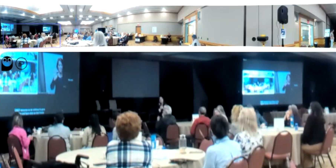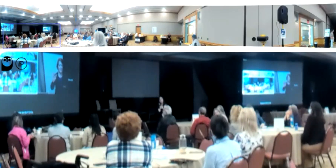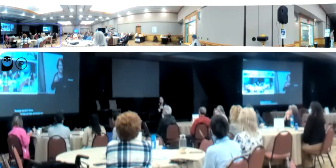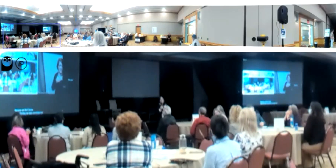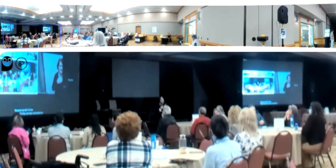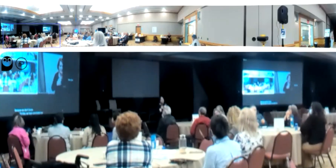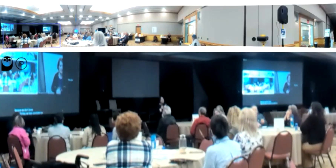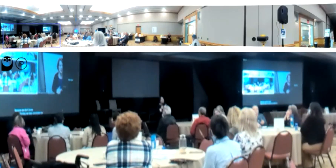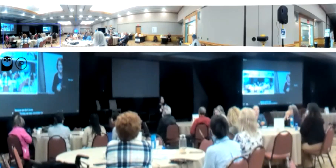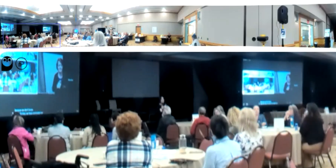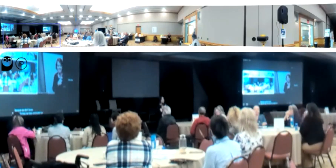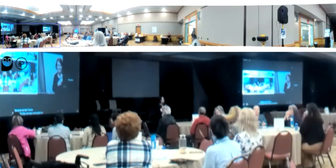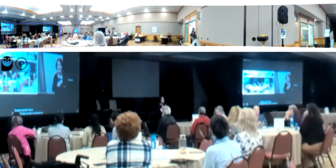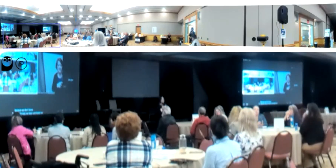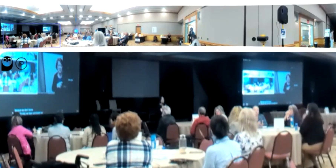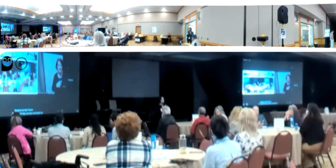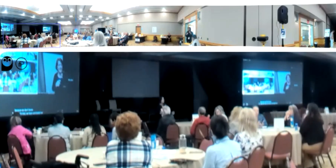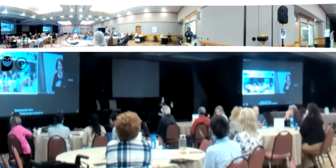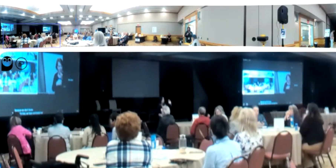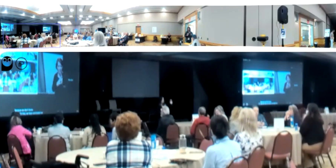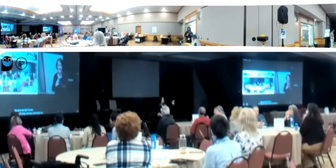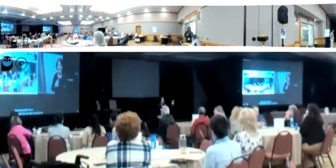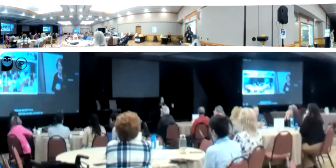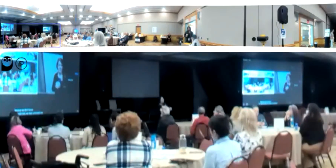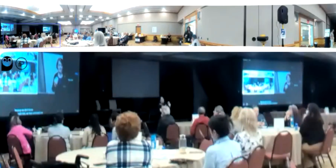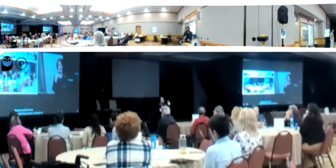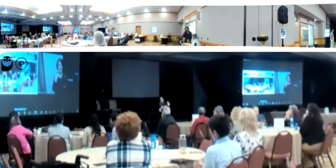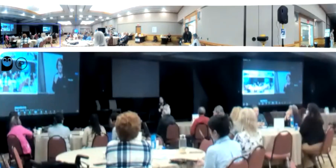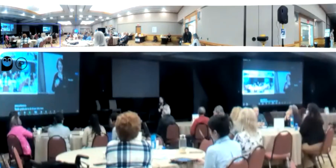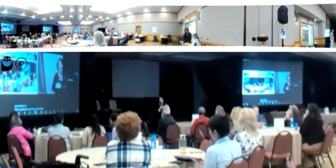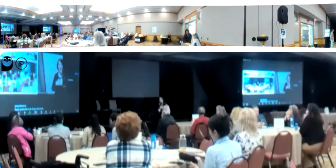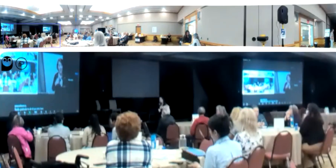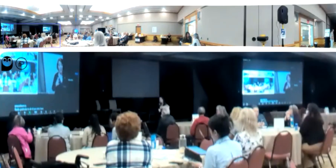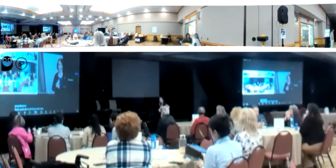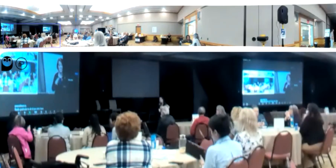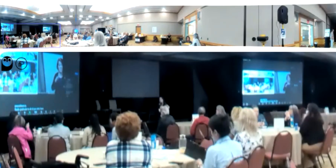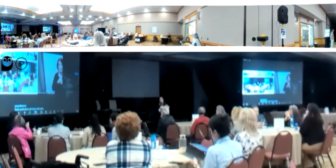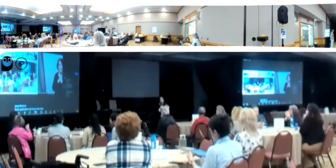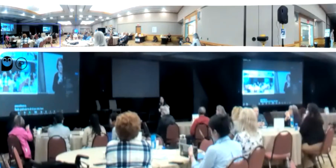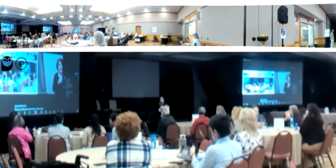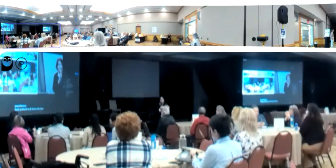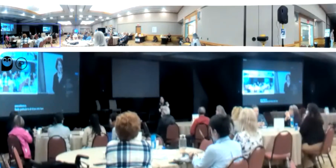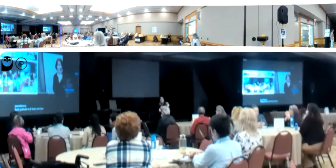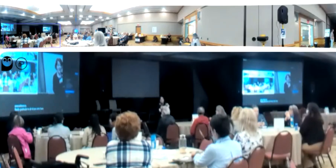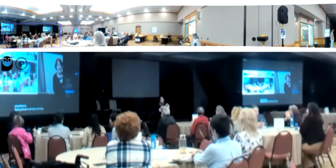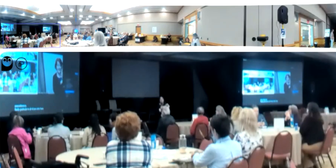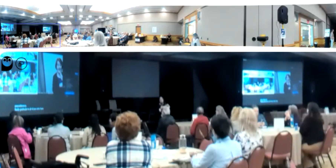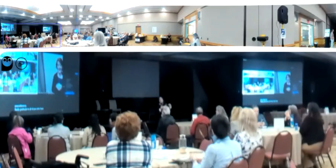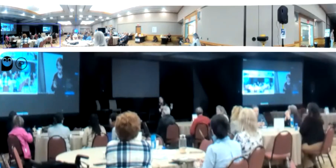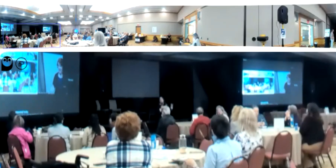because we don't know. And with that, we have concluded our preconference. Really gratitude to all of you who have